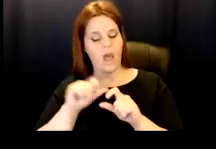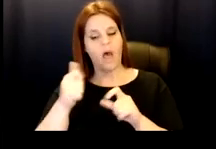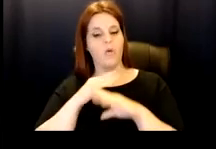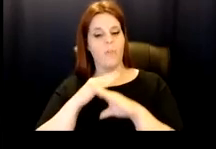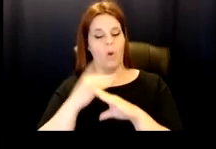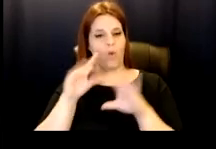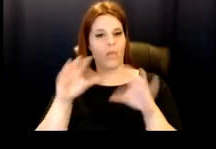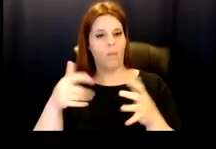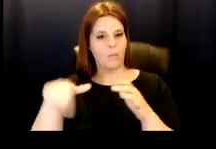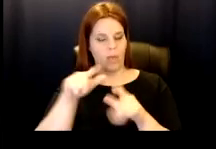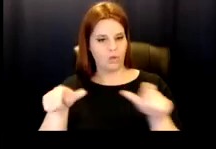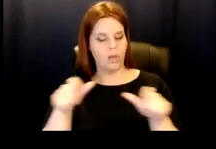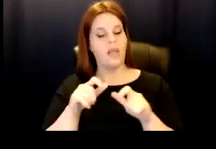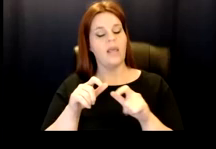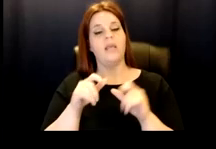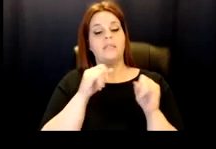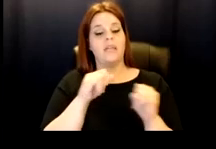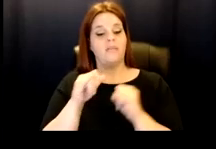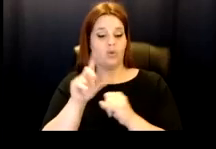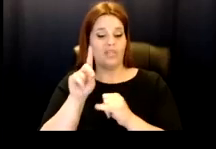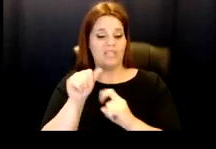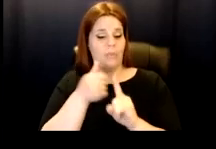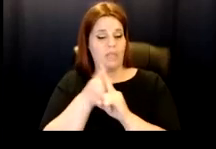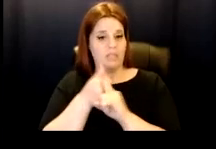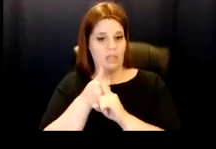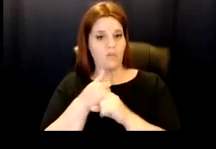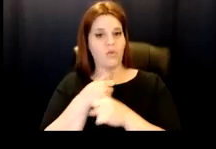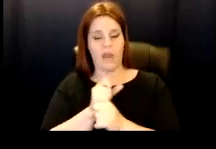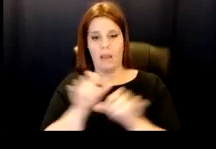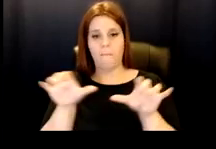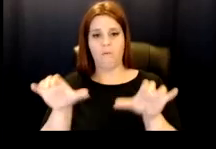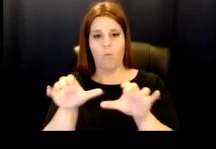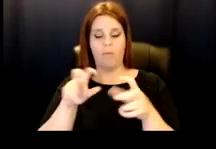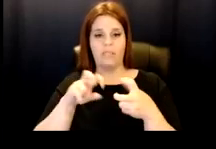the individuals with disability or health condition itself creating performance issues